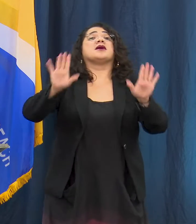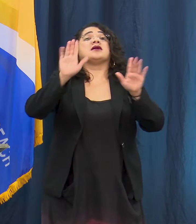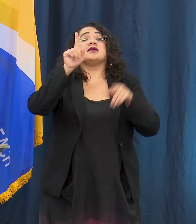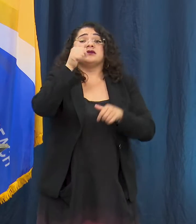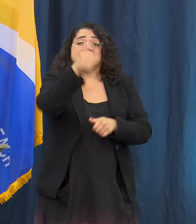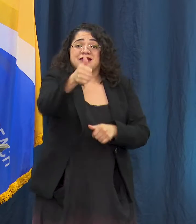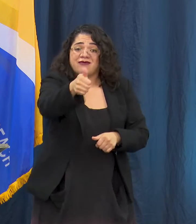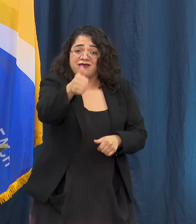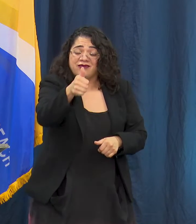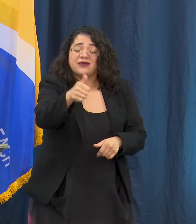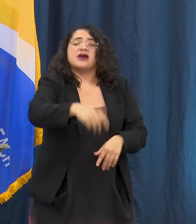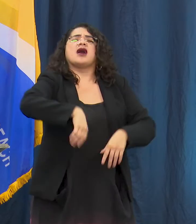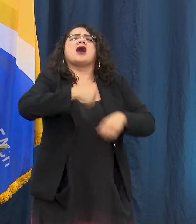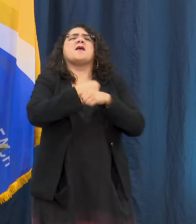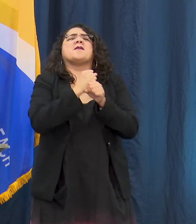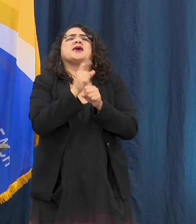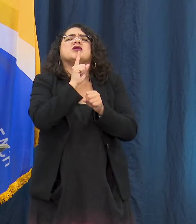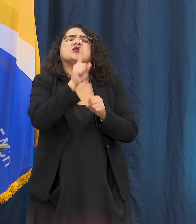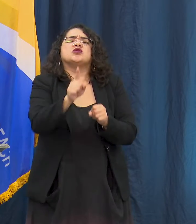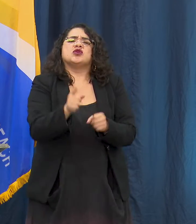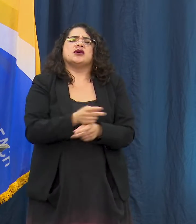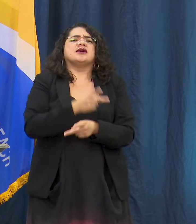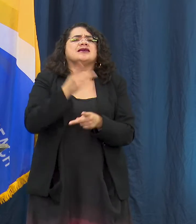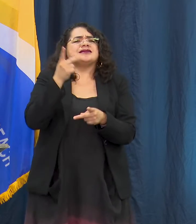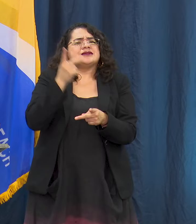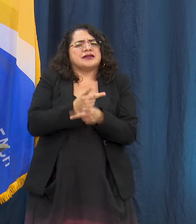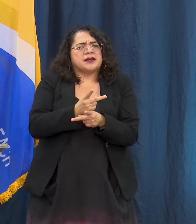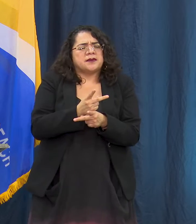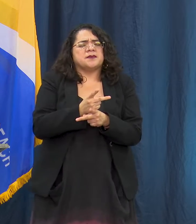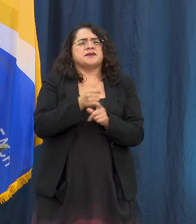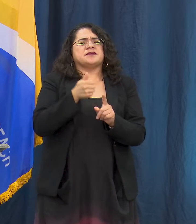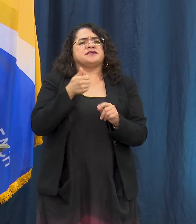that you are with members of your household and you create space from